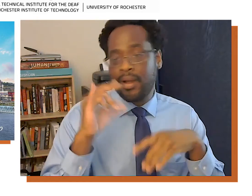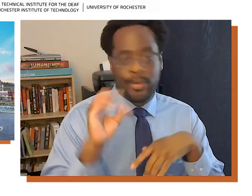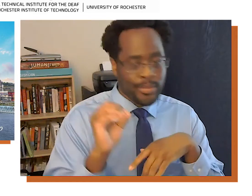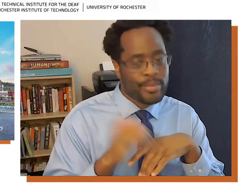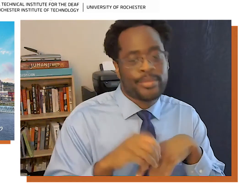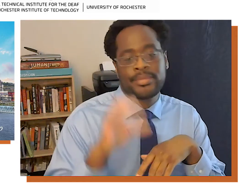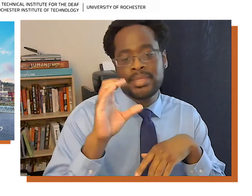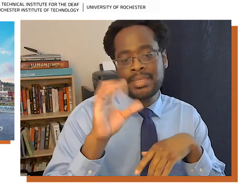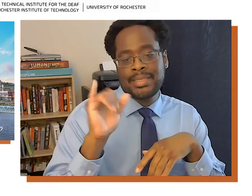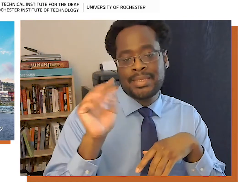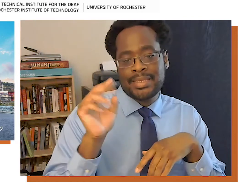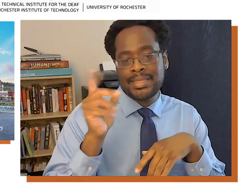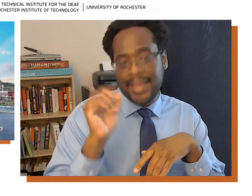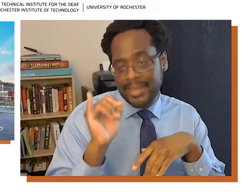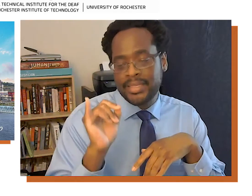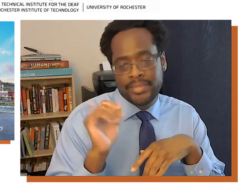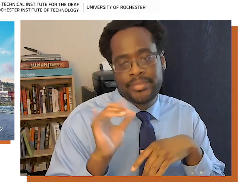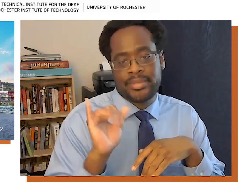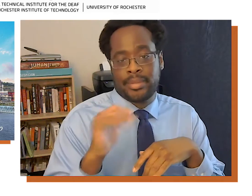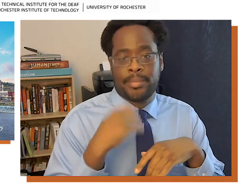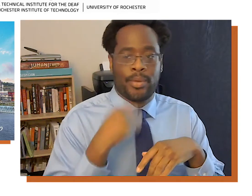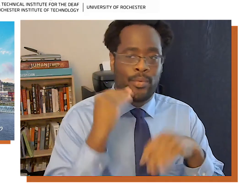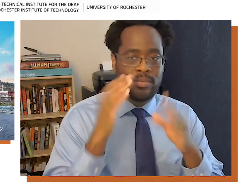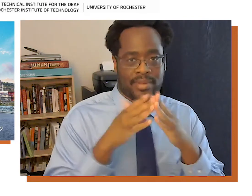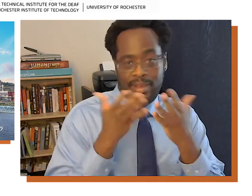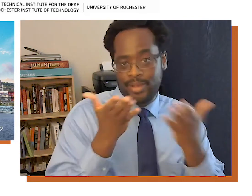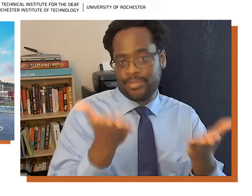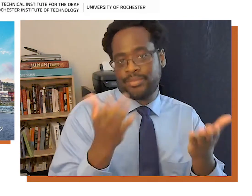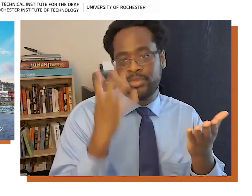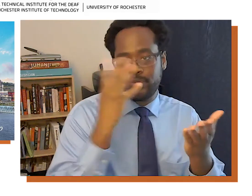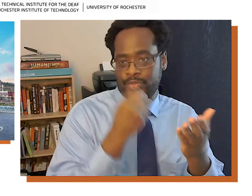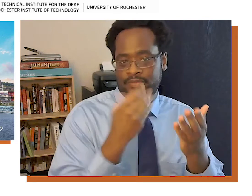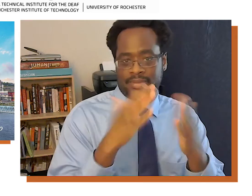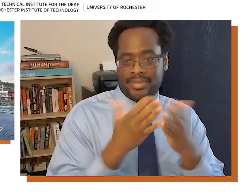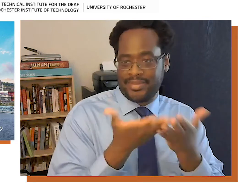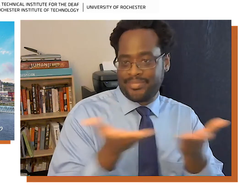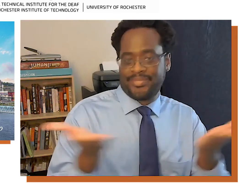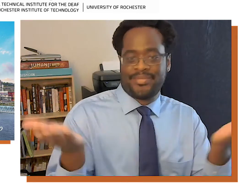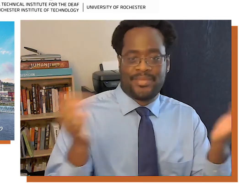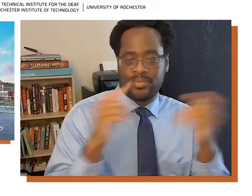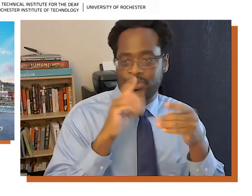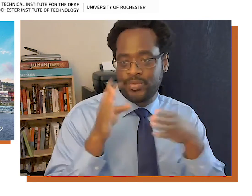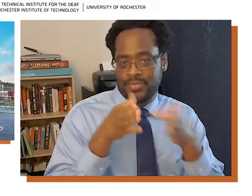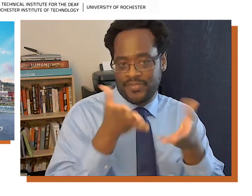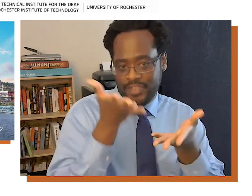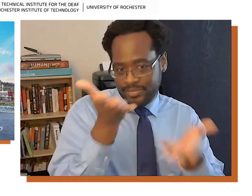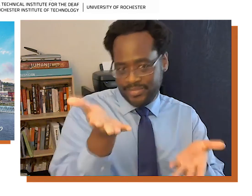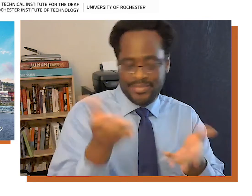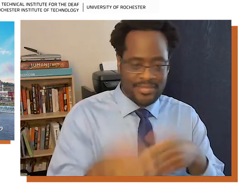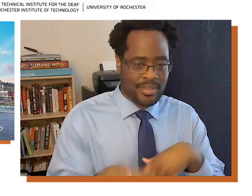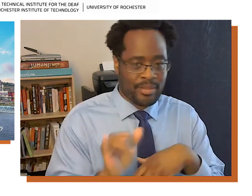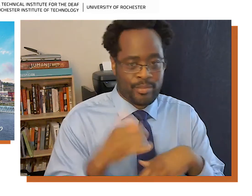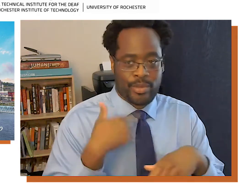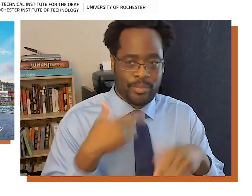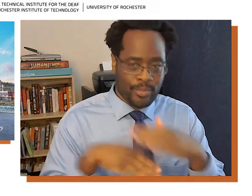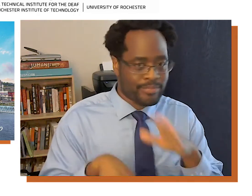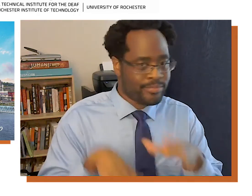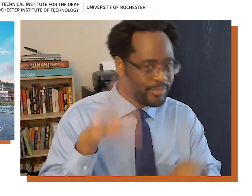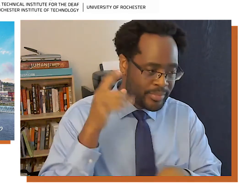so I grew up in Ohio, Cincinnati specifically. It's a beautiful city. You can see this picture here, beautiful river.